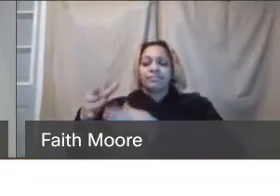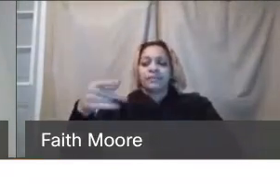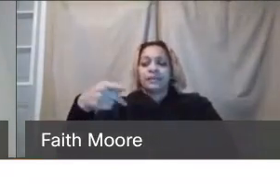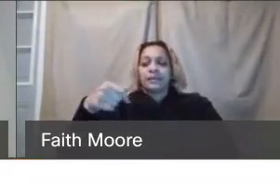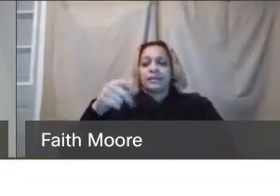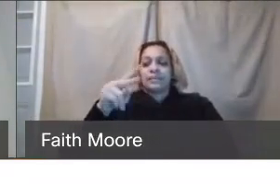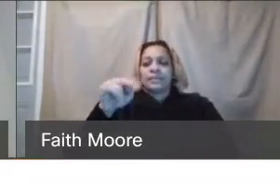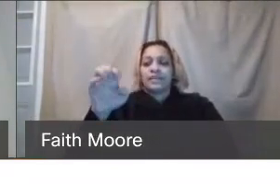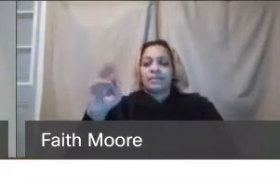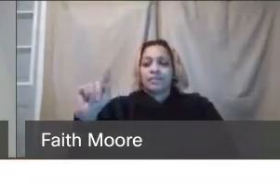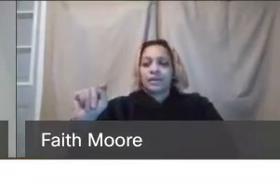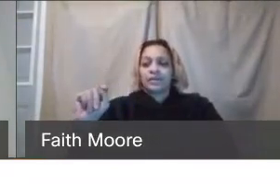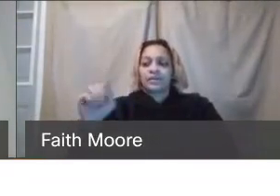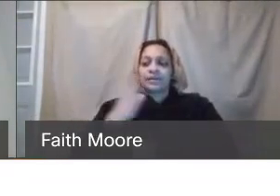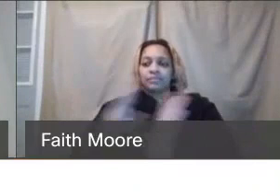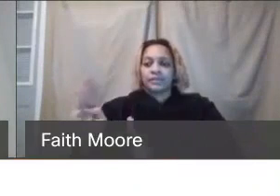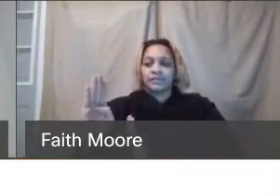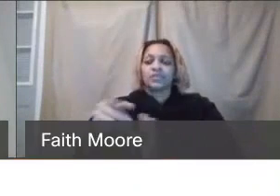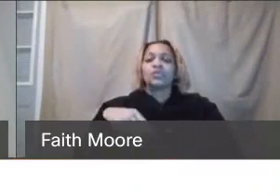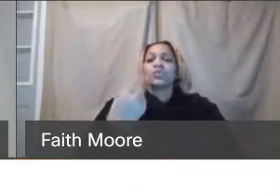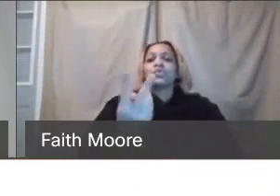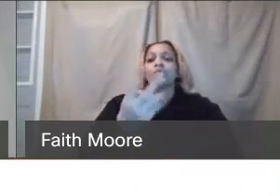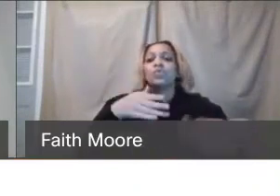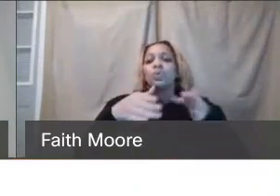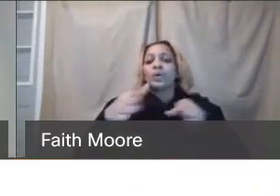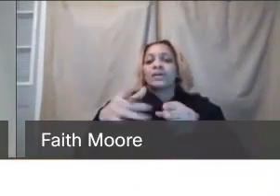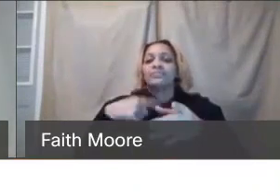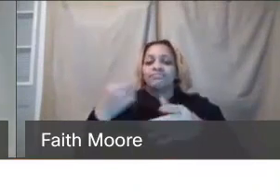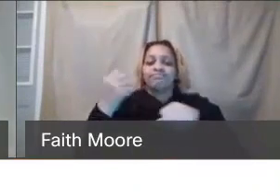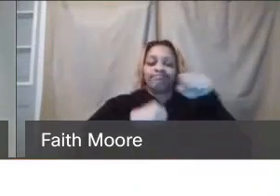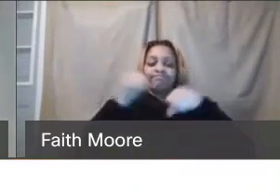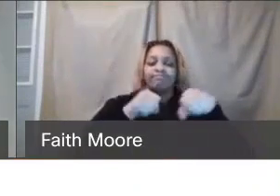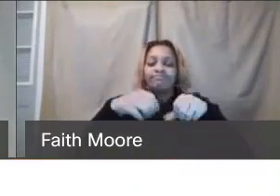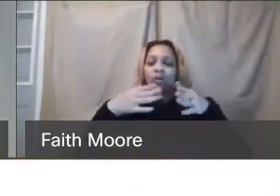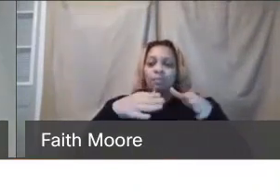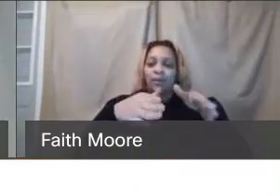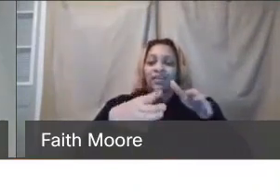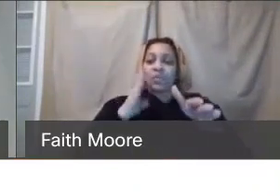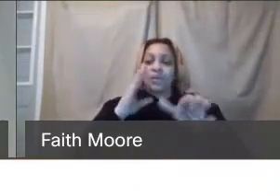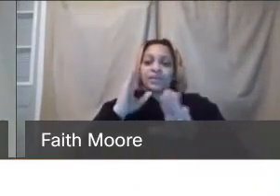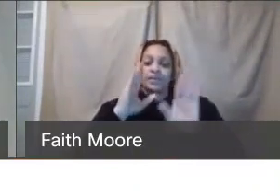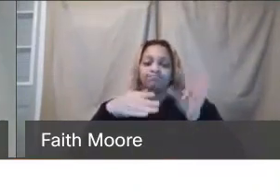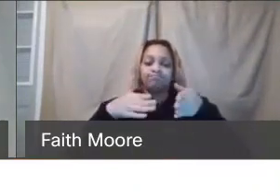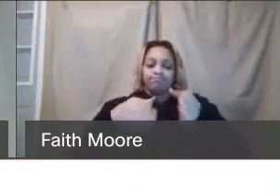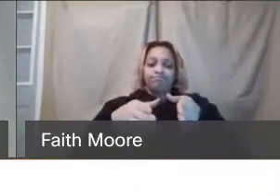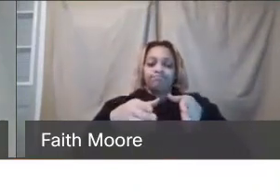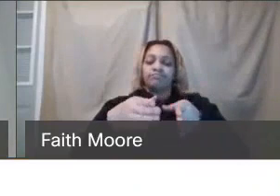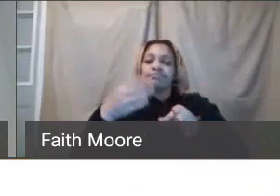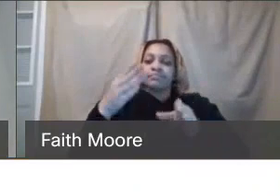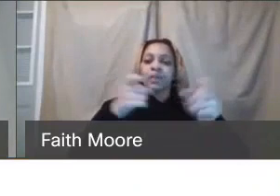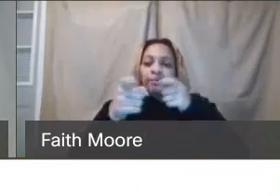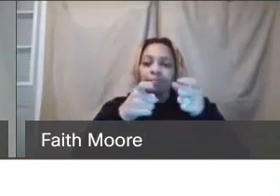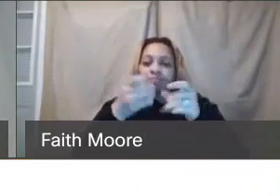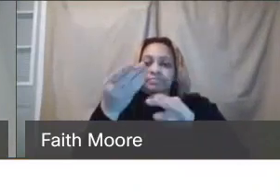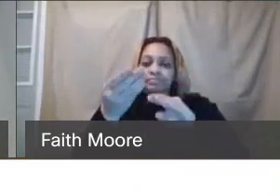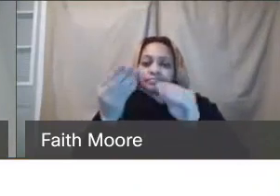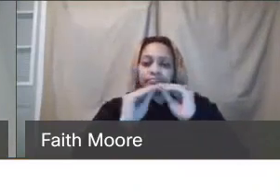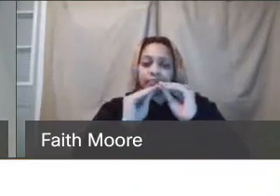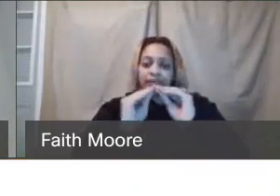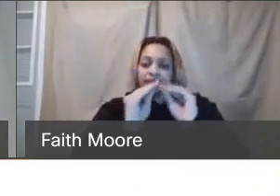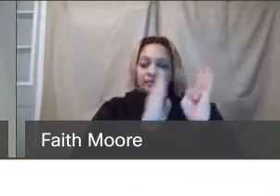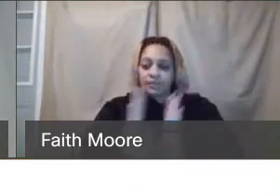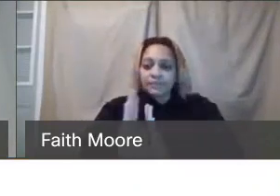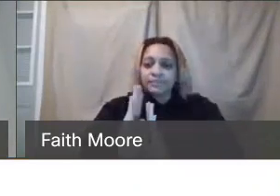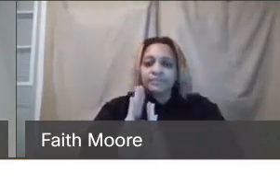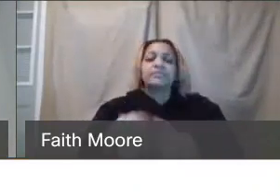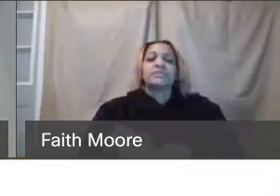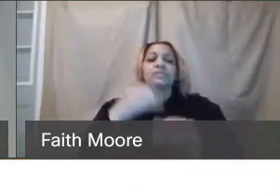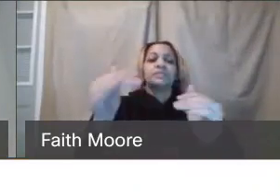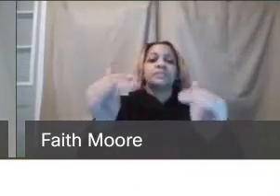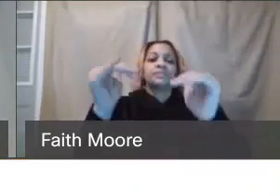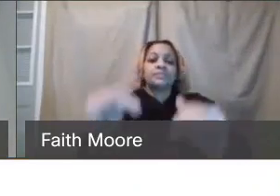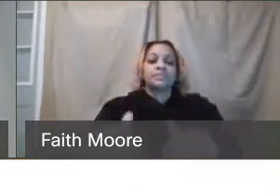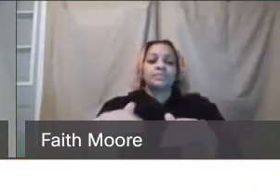2 way cycle track and actually you put on the ground with the upcoming payment maintenance schedule and then the next stage of our work is to to develop a more some,